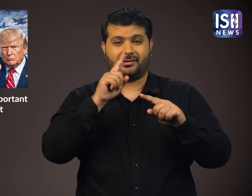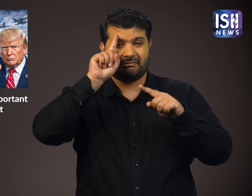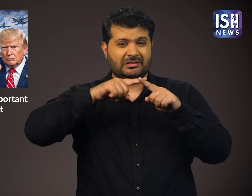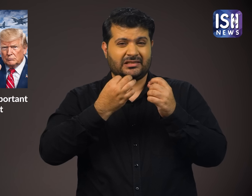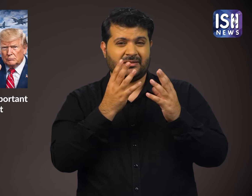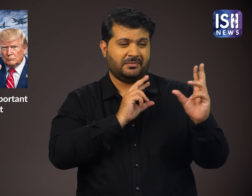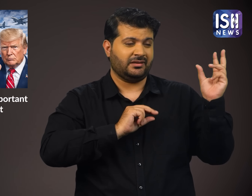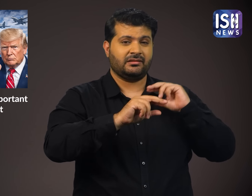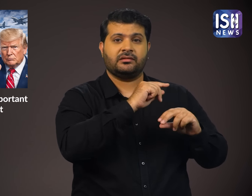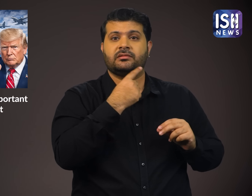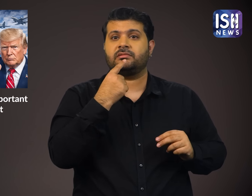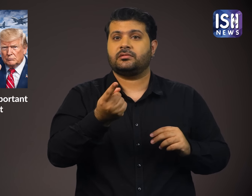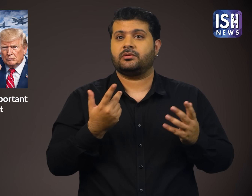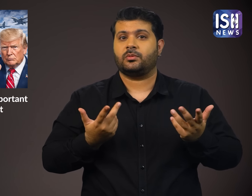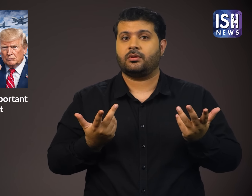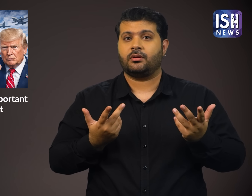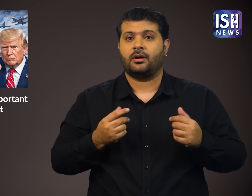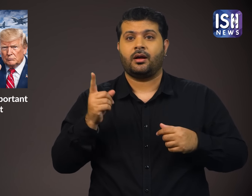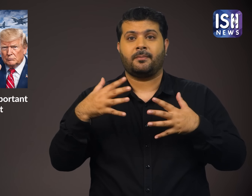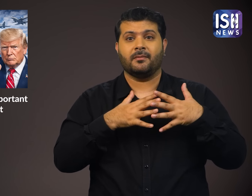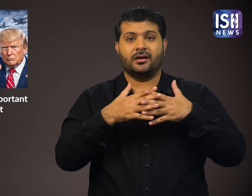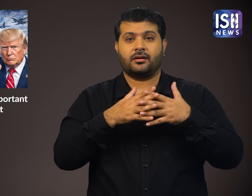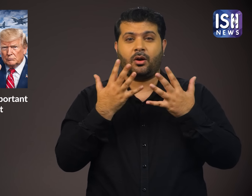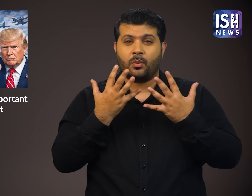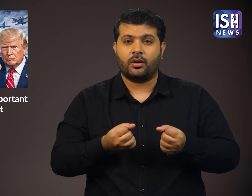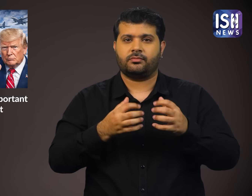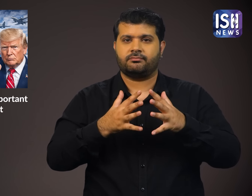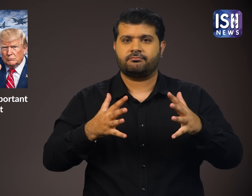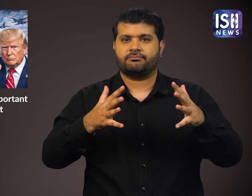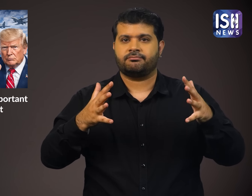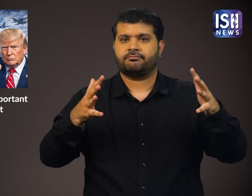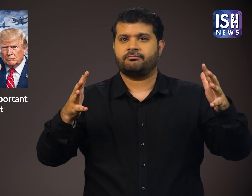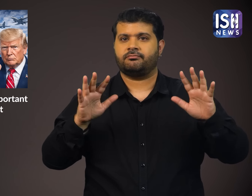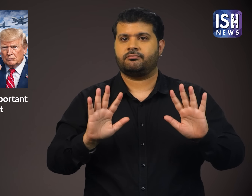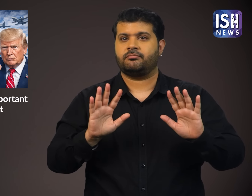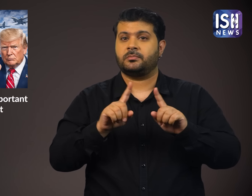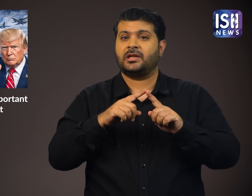So according to experts, the U.S. may want to expand its territory to include